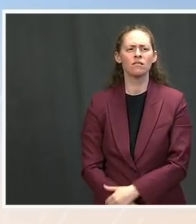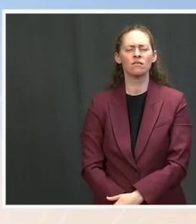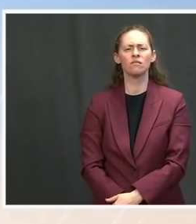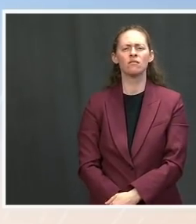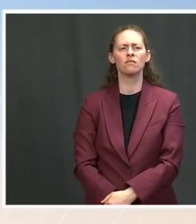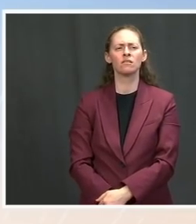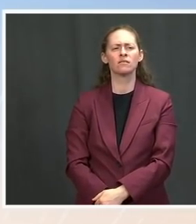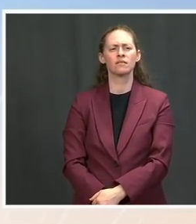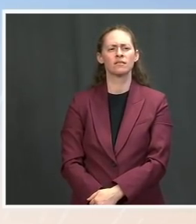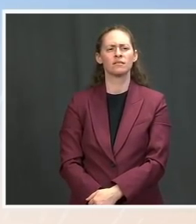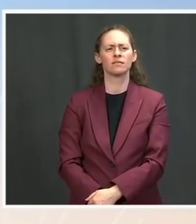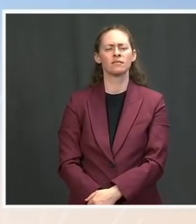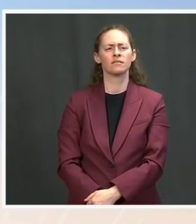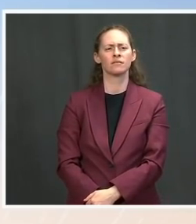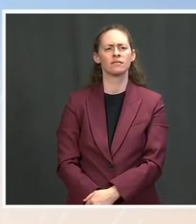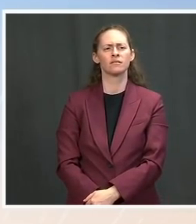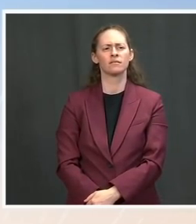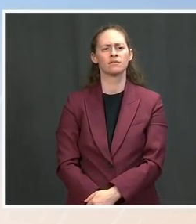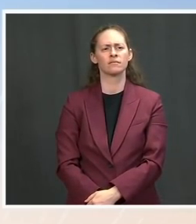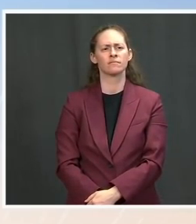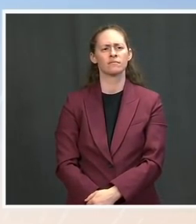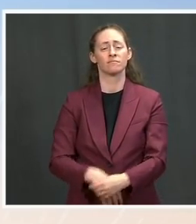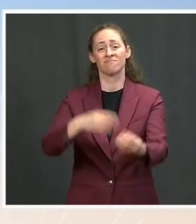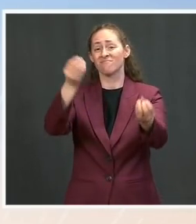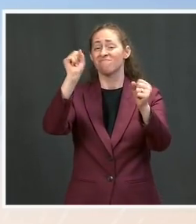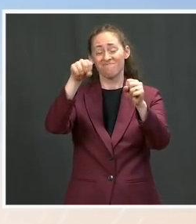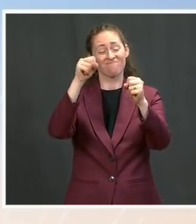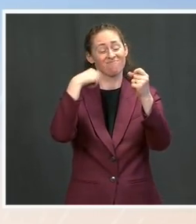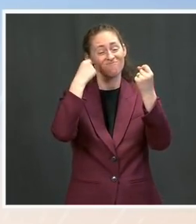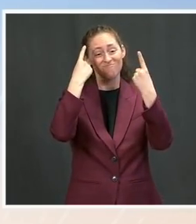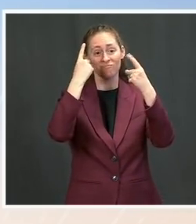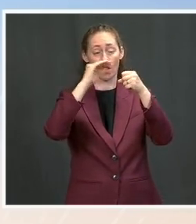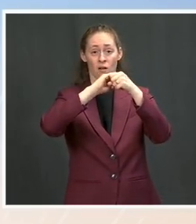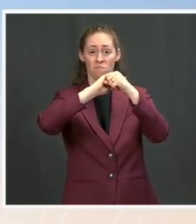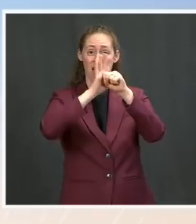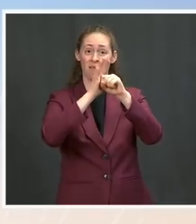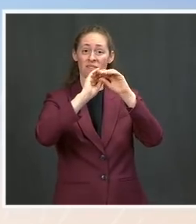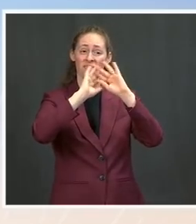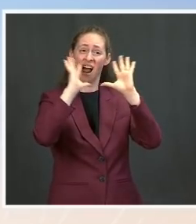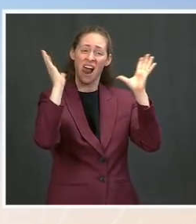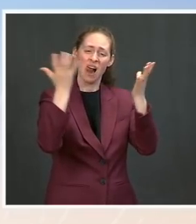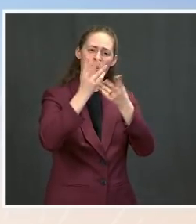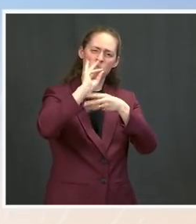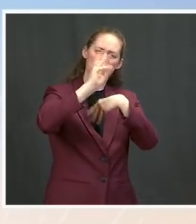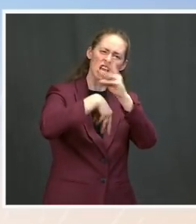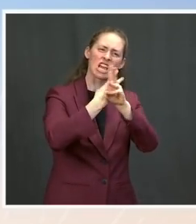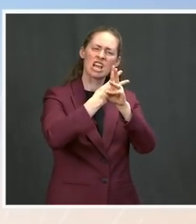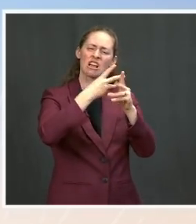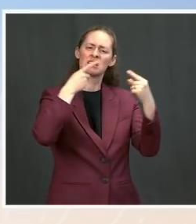is a global struggle, we are in partner -- working to partner with the government of Brazil and the Pan American Health Organization